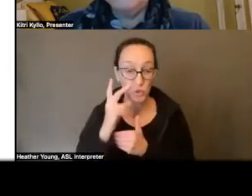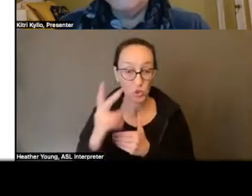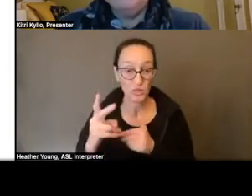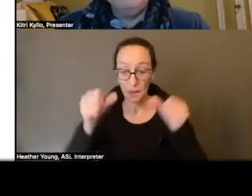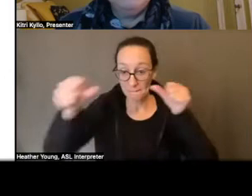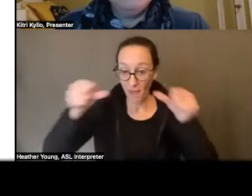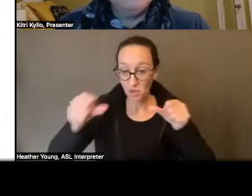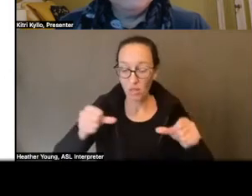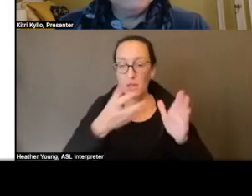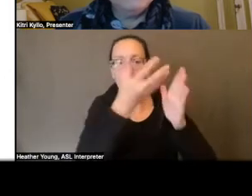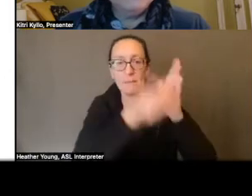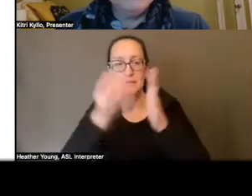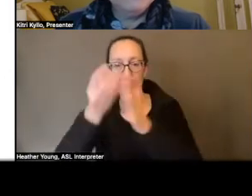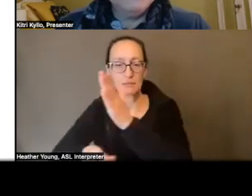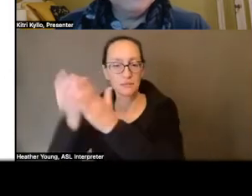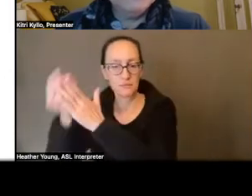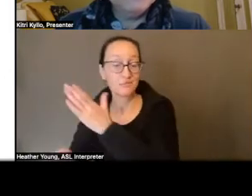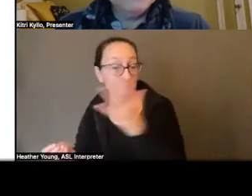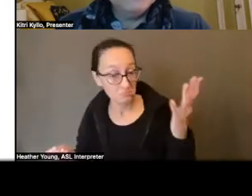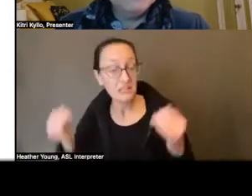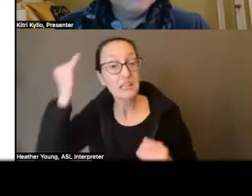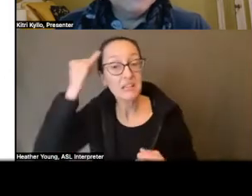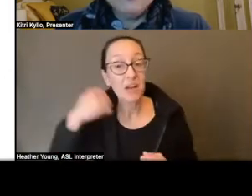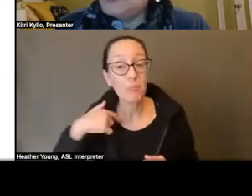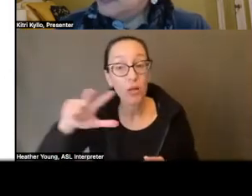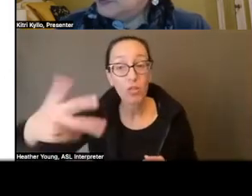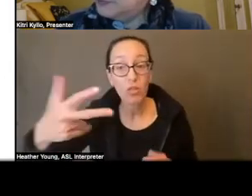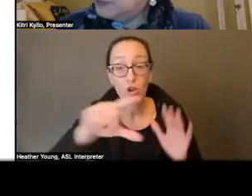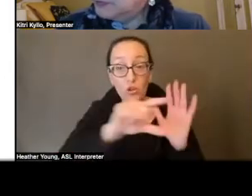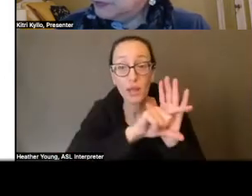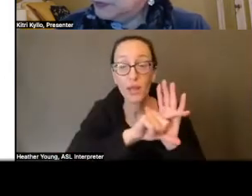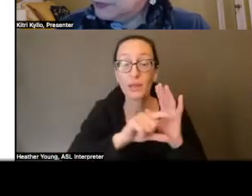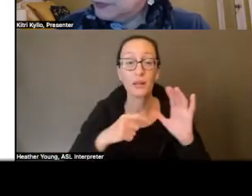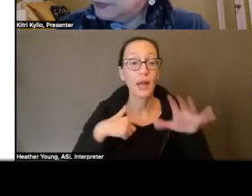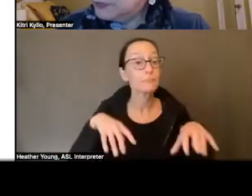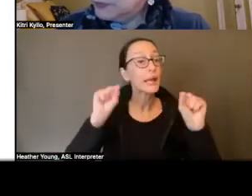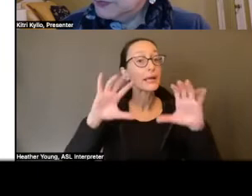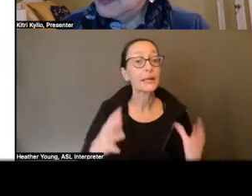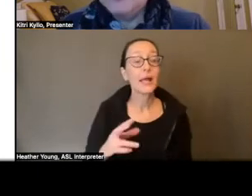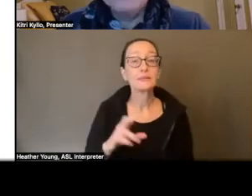So imagine, I'm in third grade, and I'm in class. The teacher's walking around the room.